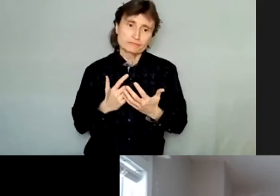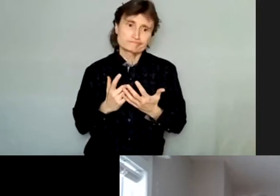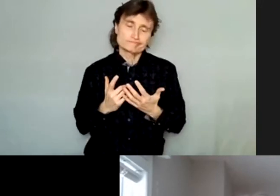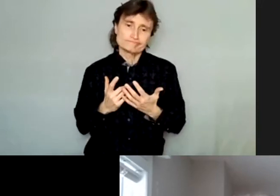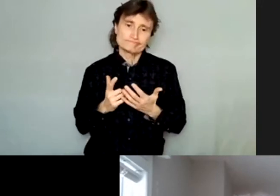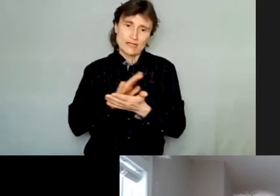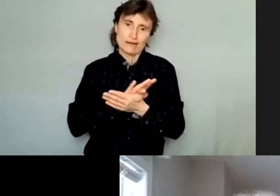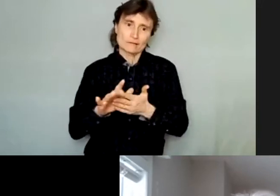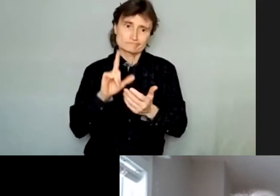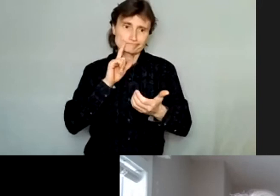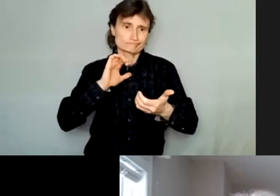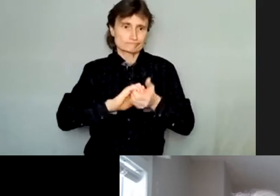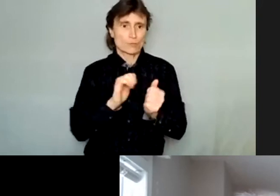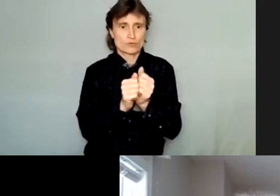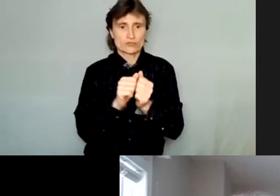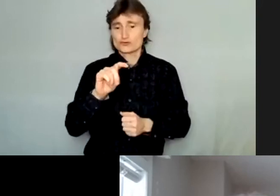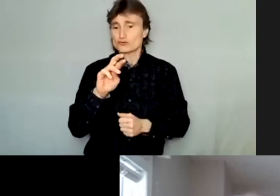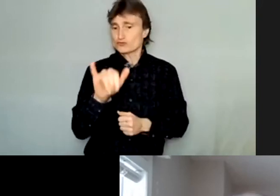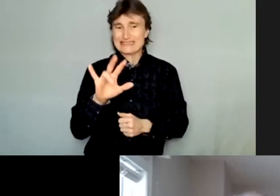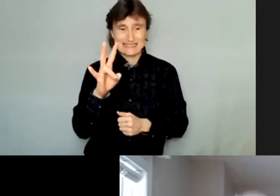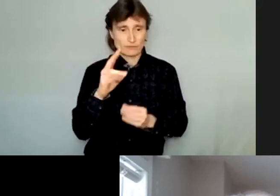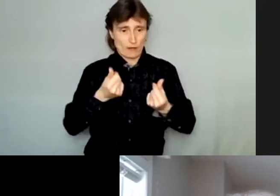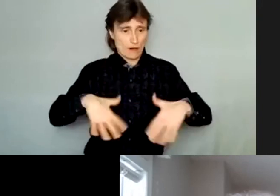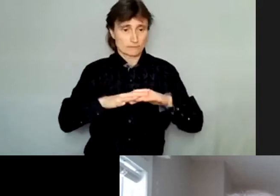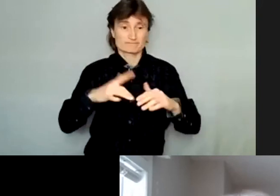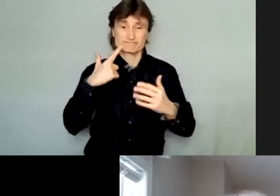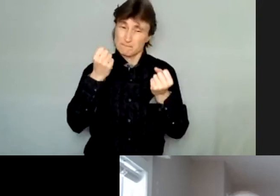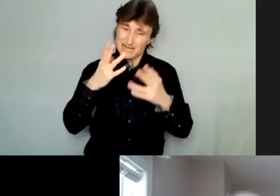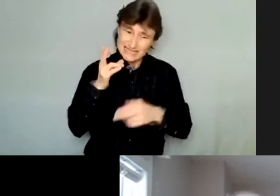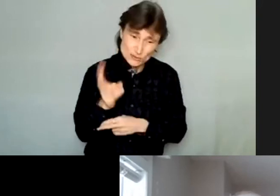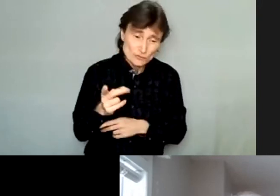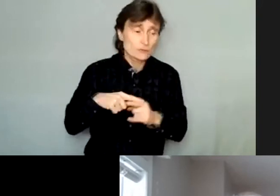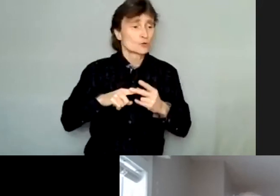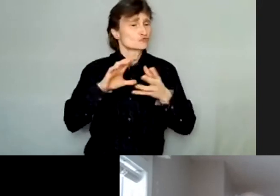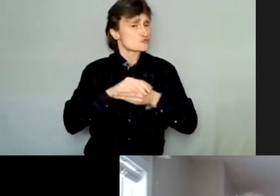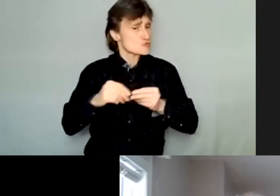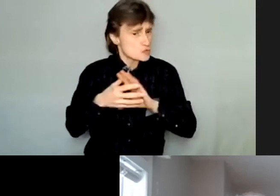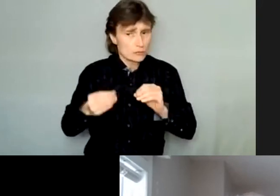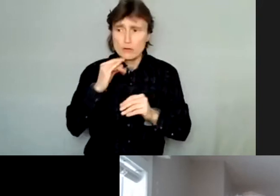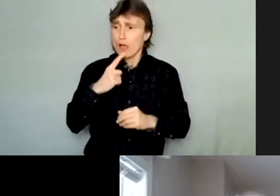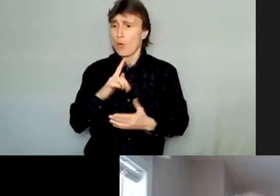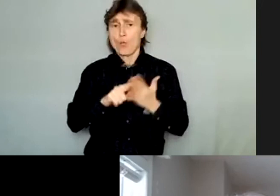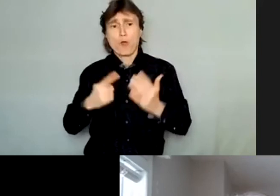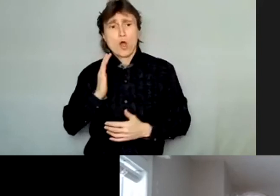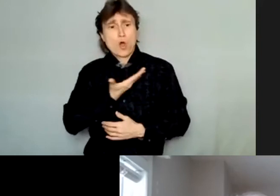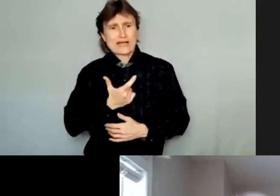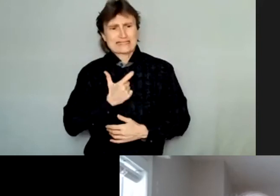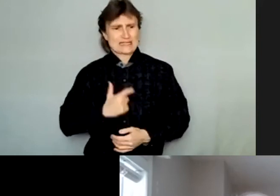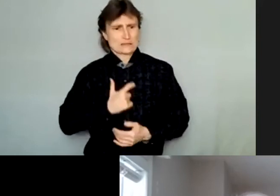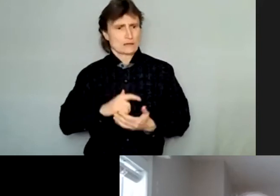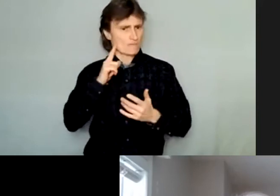7, looks at multiple histories, stories identities that we hold together as a community, lives